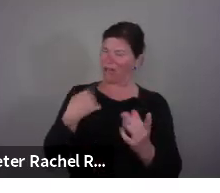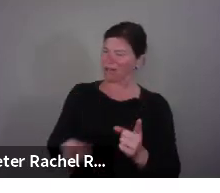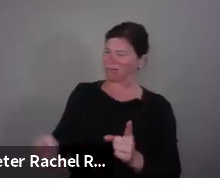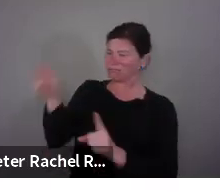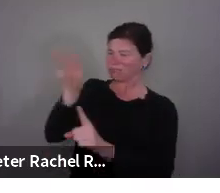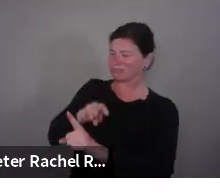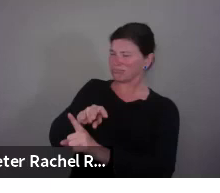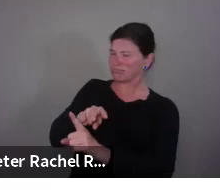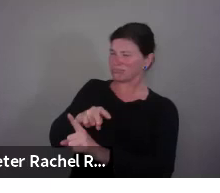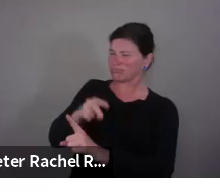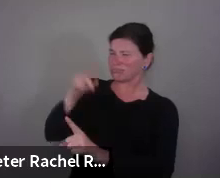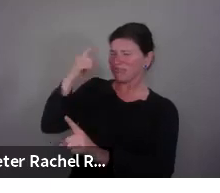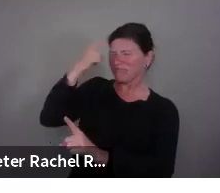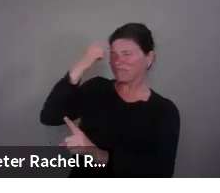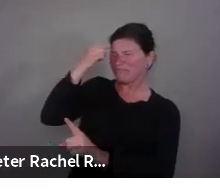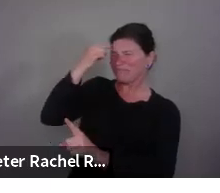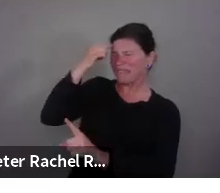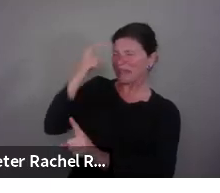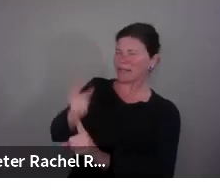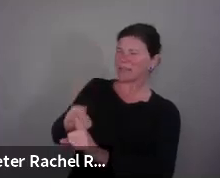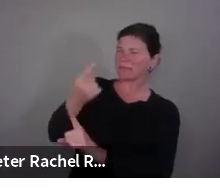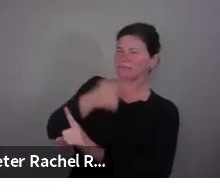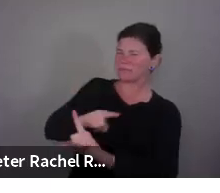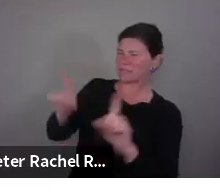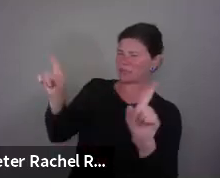Do you want me to turn my camera off 11:53:23 , Terri?